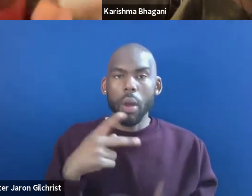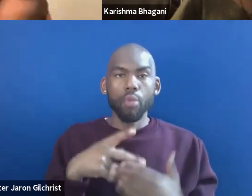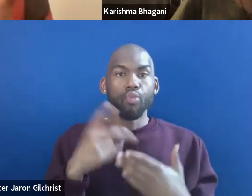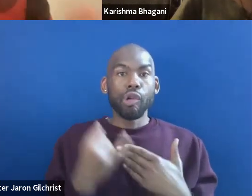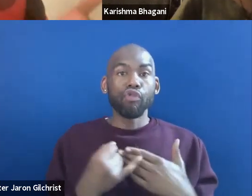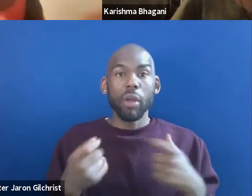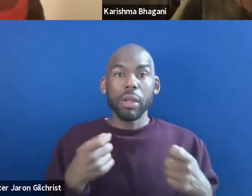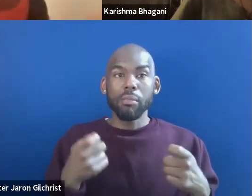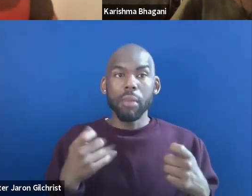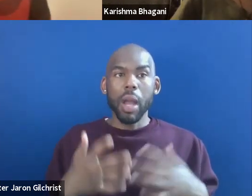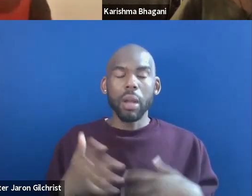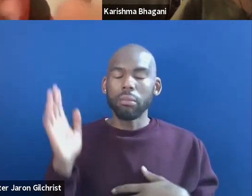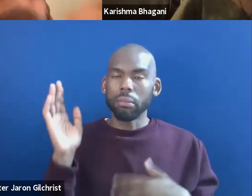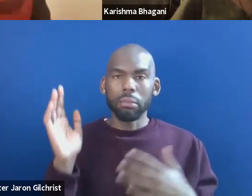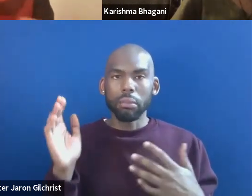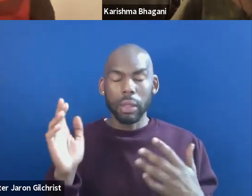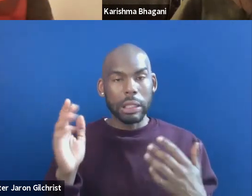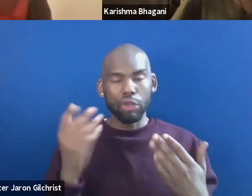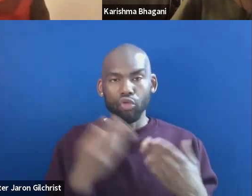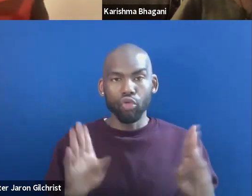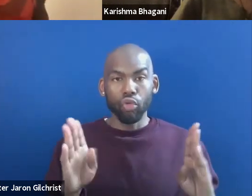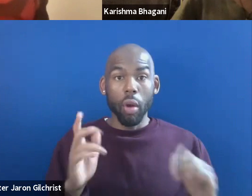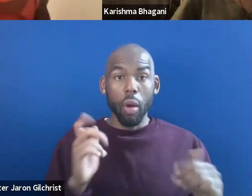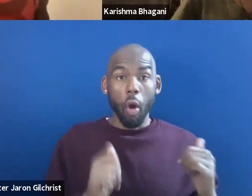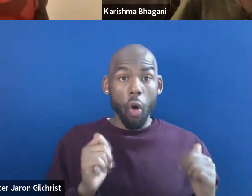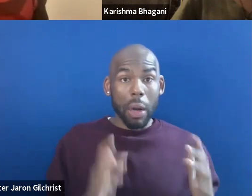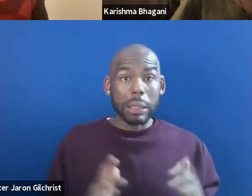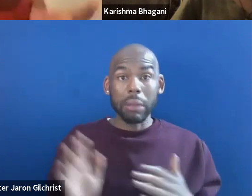I look at each whether it's an artist, the film, you know,